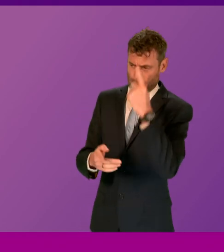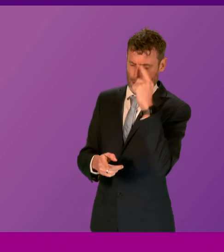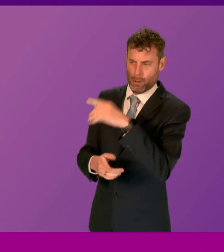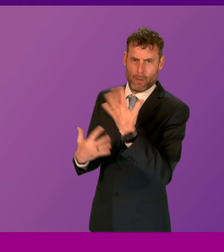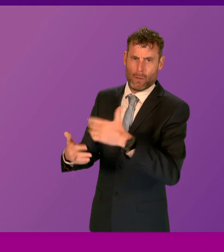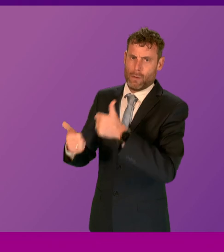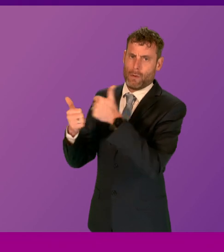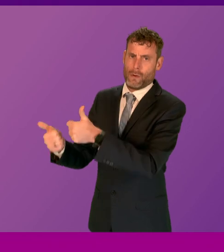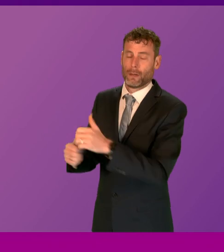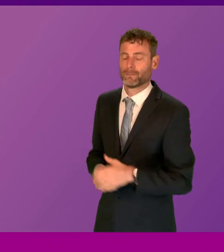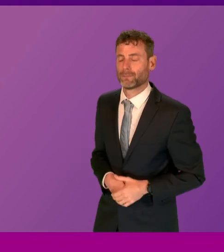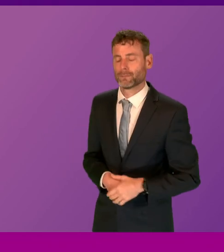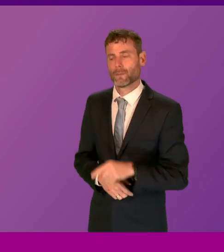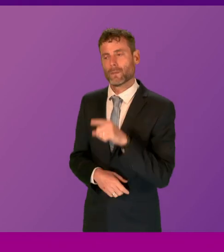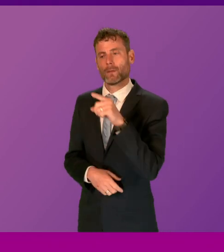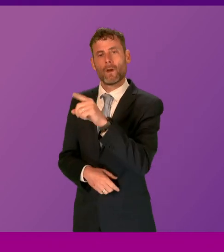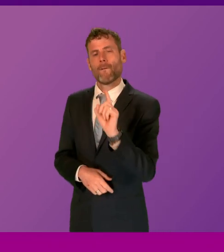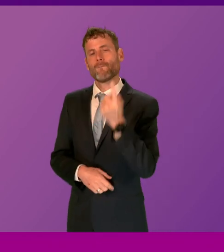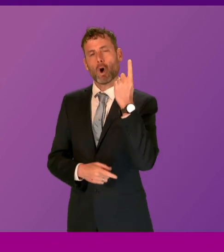I listened carefully to the First Minister’s answer.